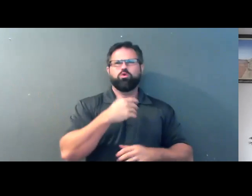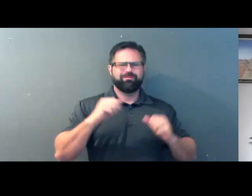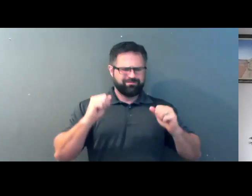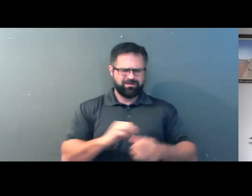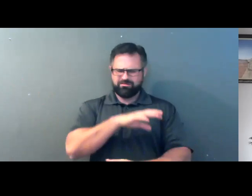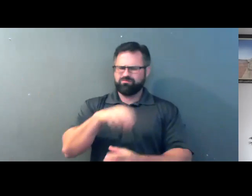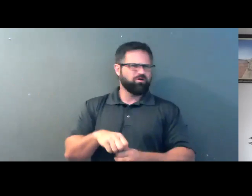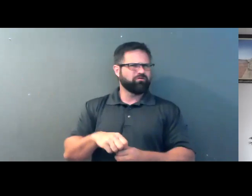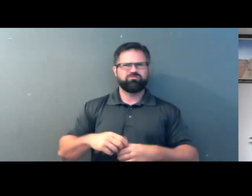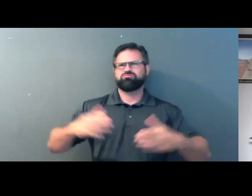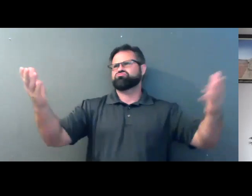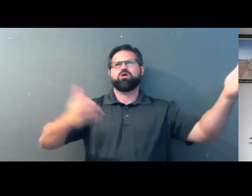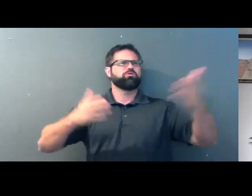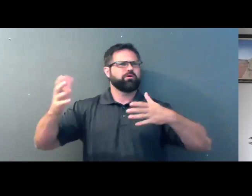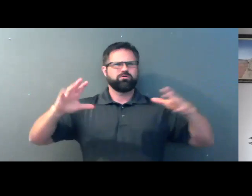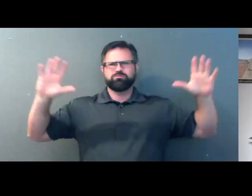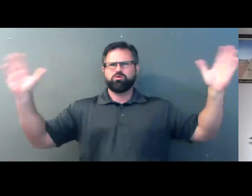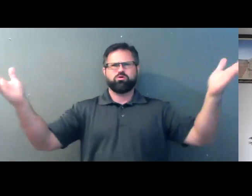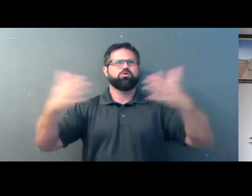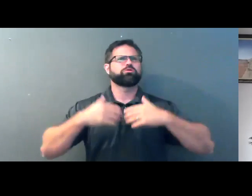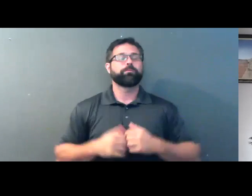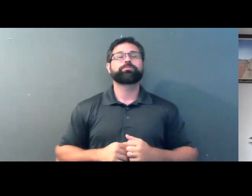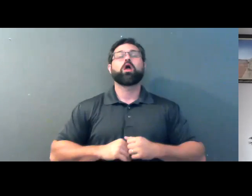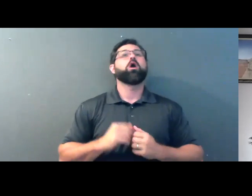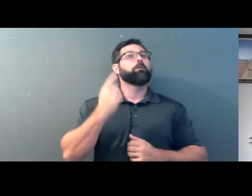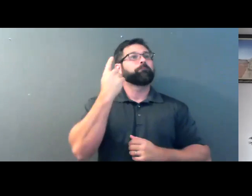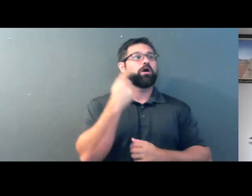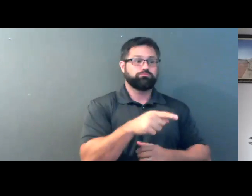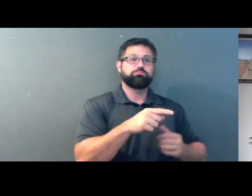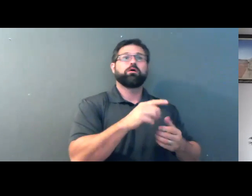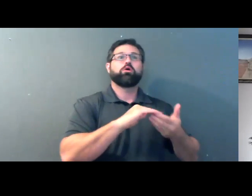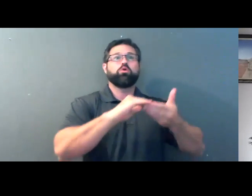but we particularly would like to encourage organizations of persons with disabilities to join